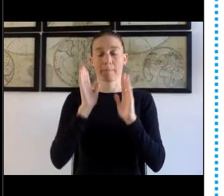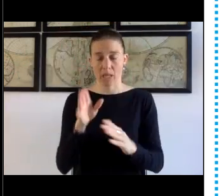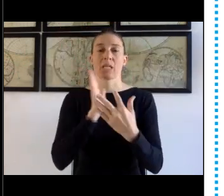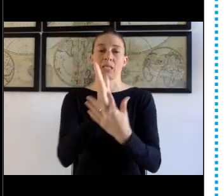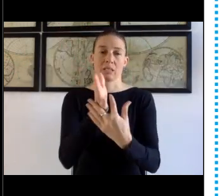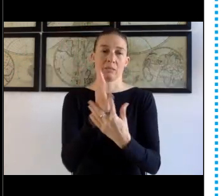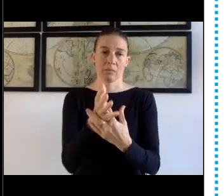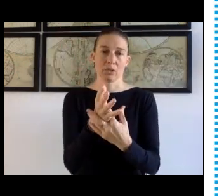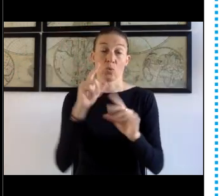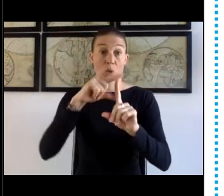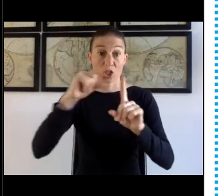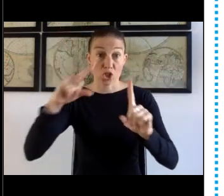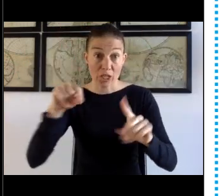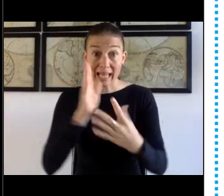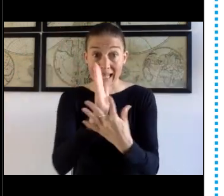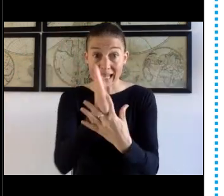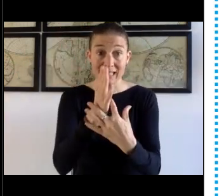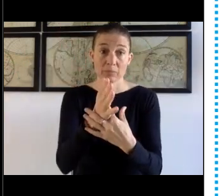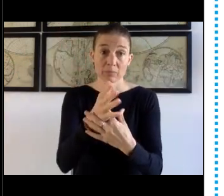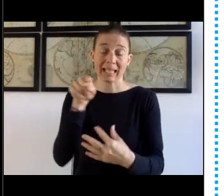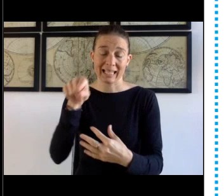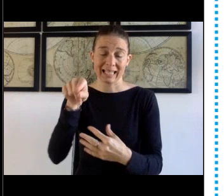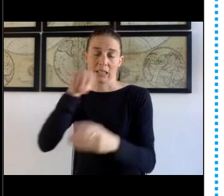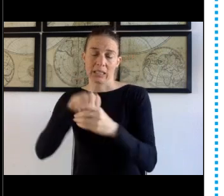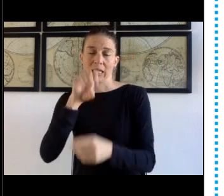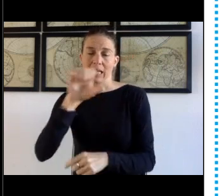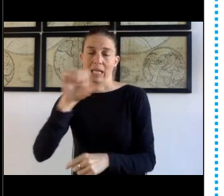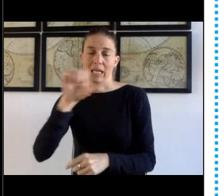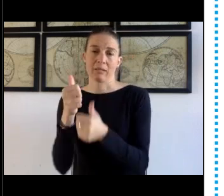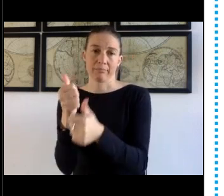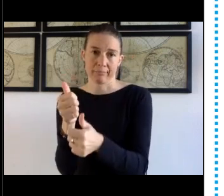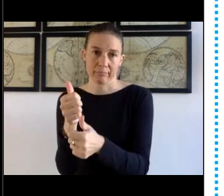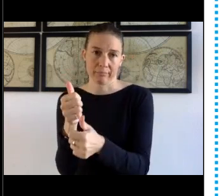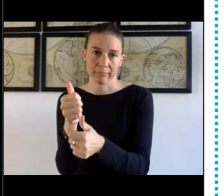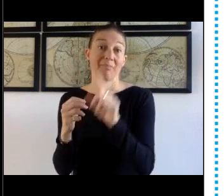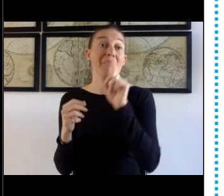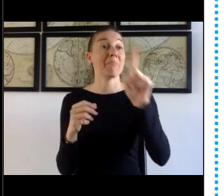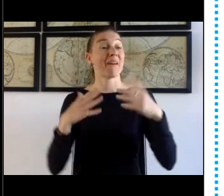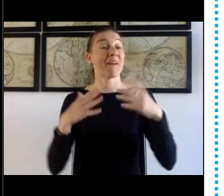also in transport will have to be accessible. ANDRÉ: Thank you very much.